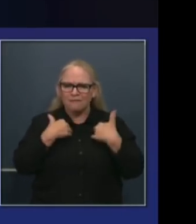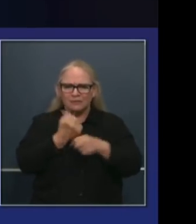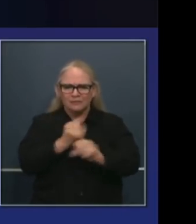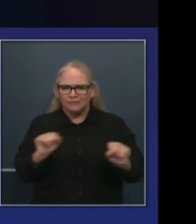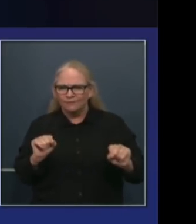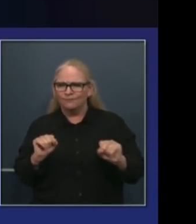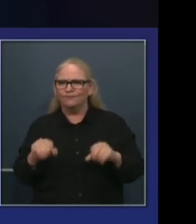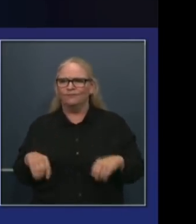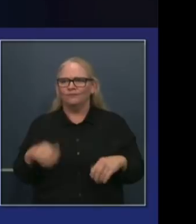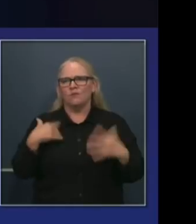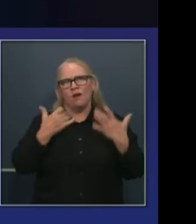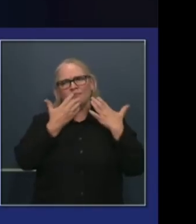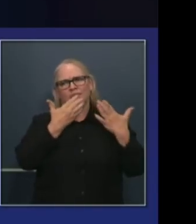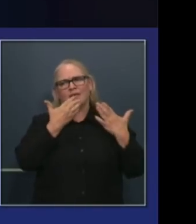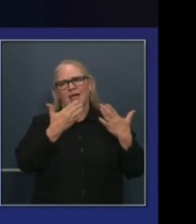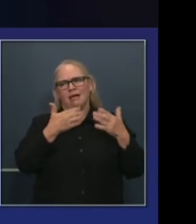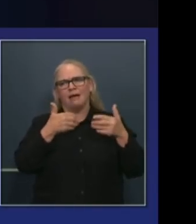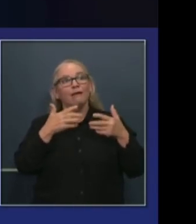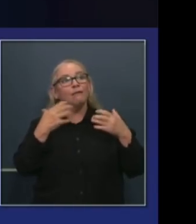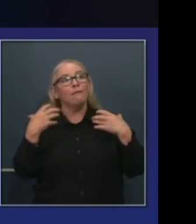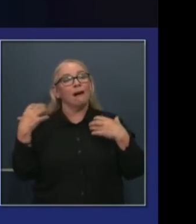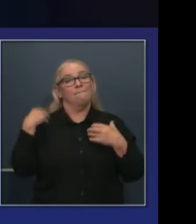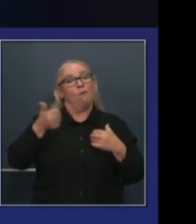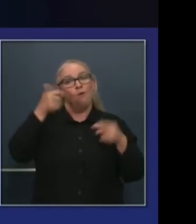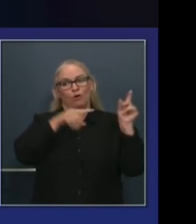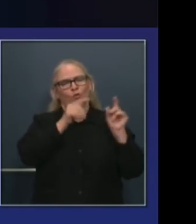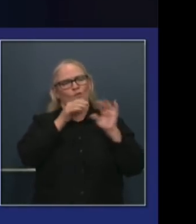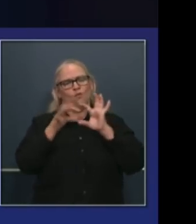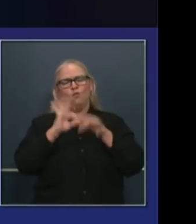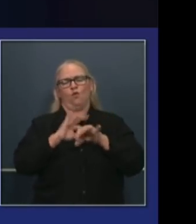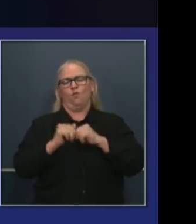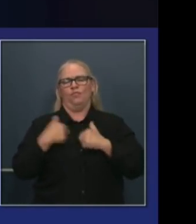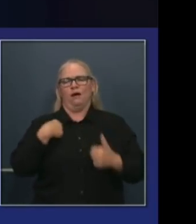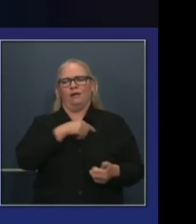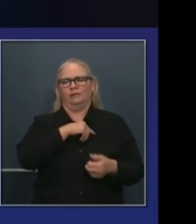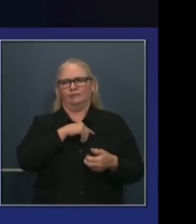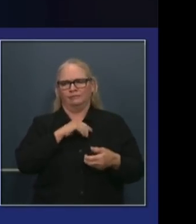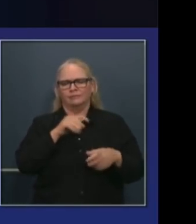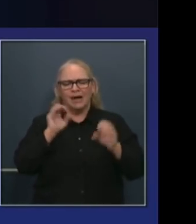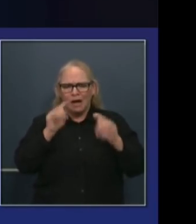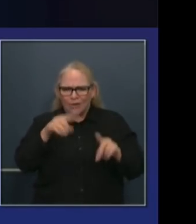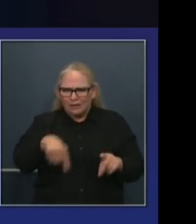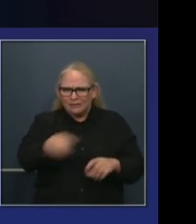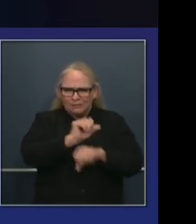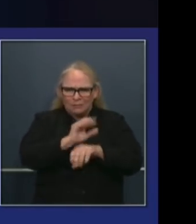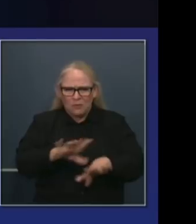EMPLOYERS THAT HAVE BEEN OVERWHELMINGLY, BEEN OVERWHELMINGLY SUPPORTIVE IN THE EFFORTS AND WORK IN COLLABORATION WITH THE PARTNERSHIP OF OUR COMMUNITY